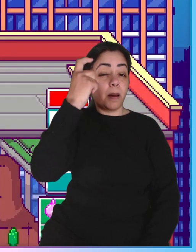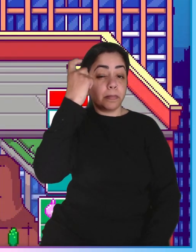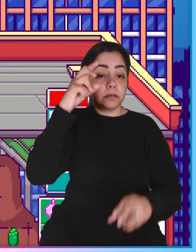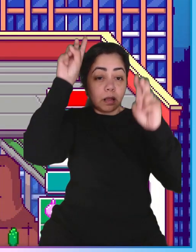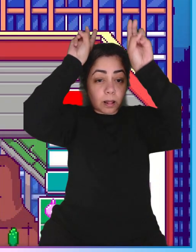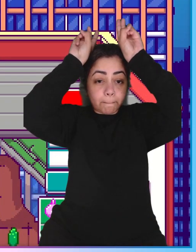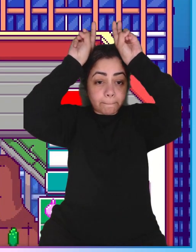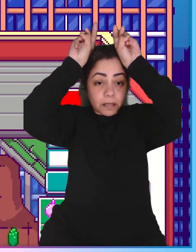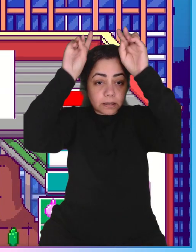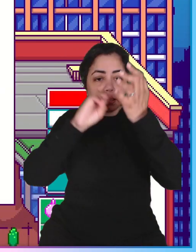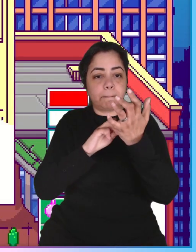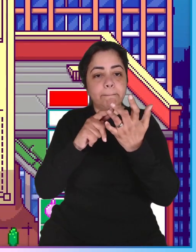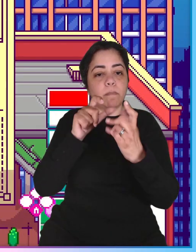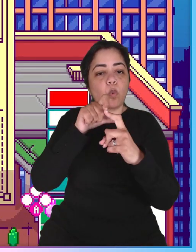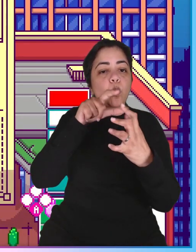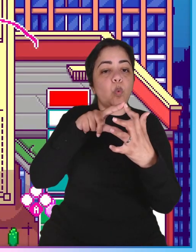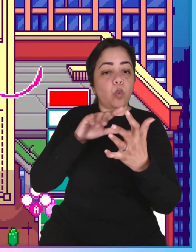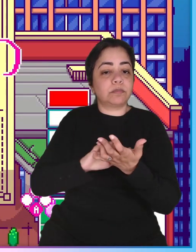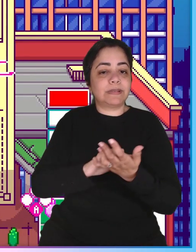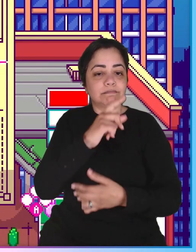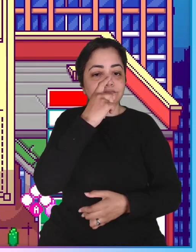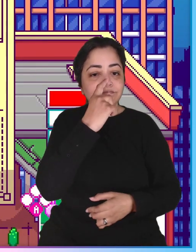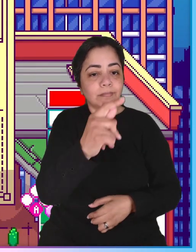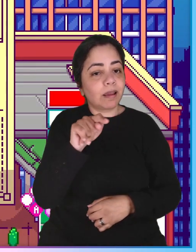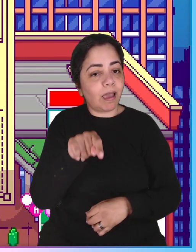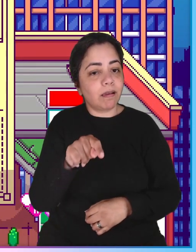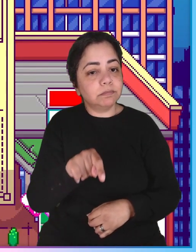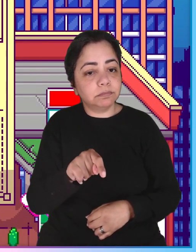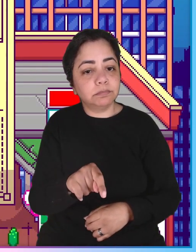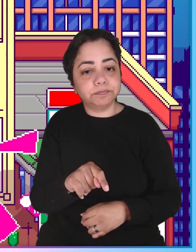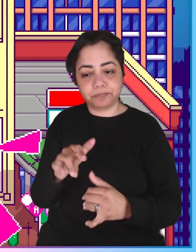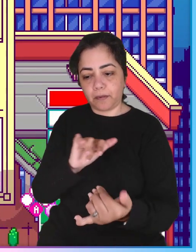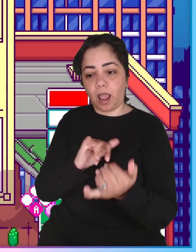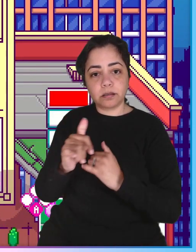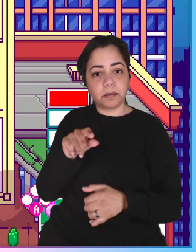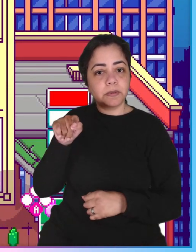but you’ll still advance and have many more chances to make Mother Gaia bounce with glee.